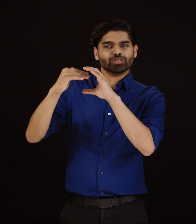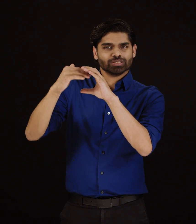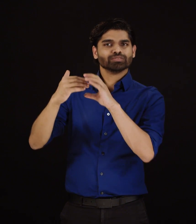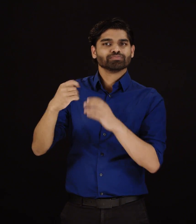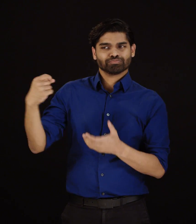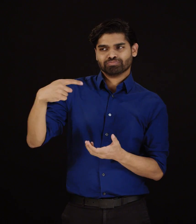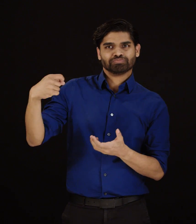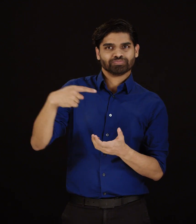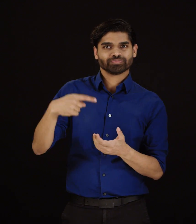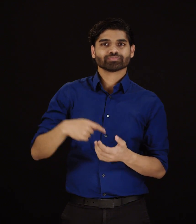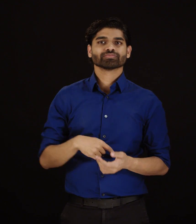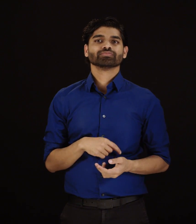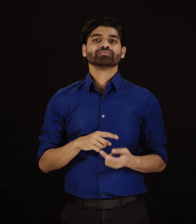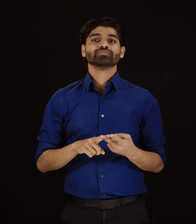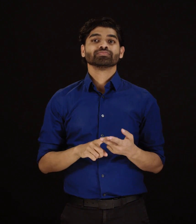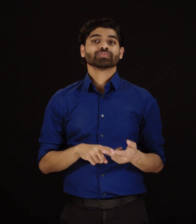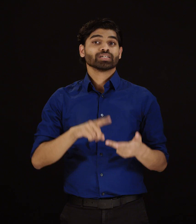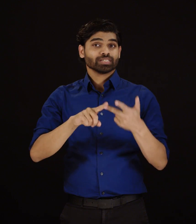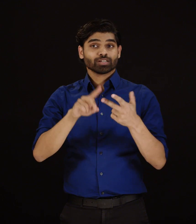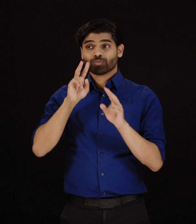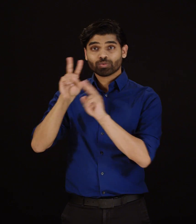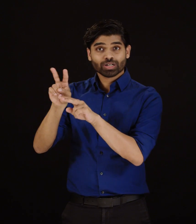carrier specific apps.